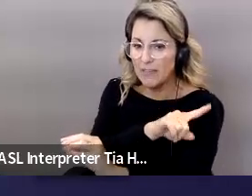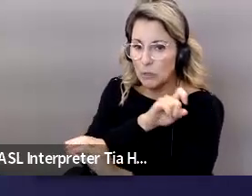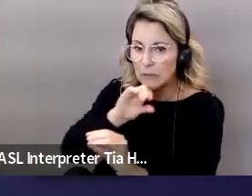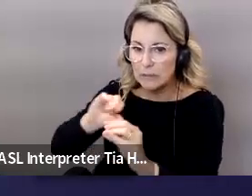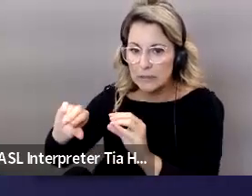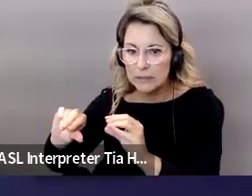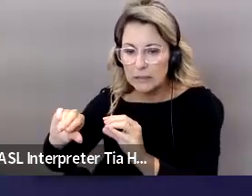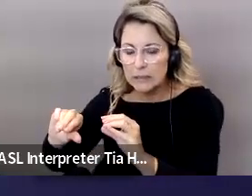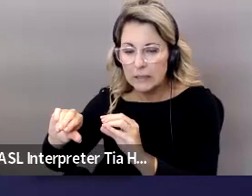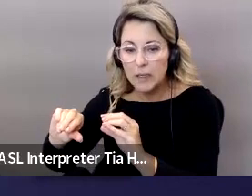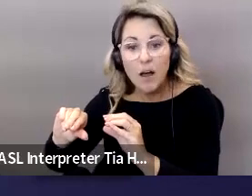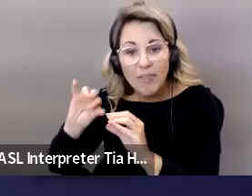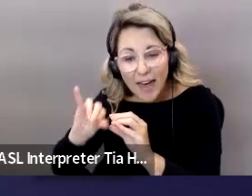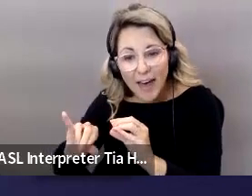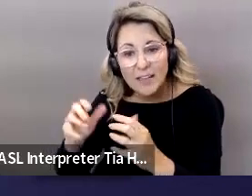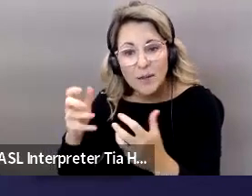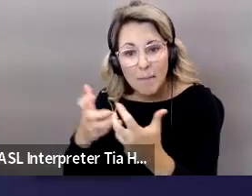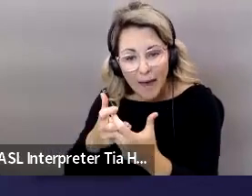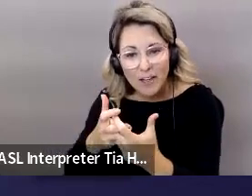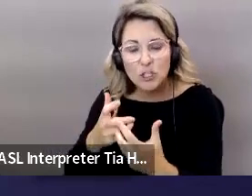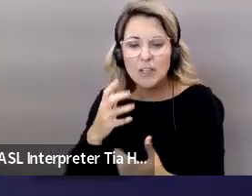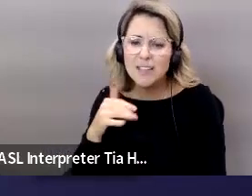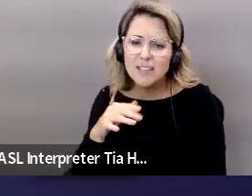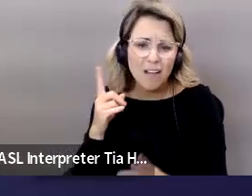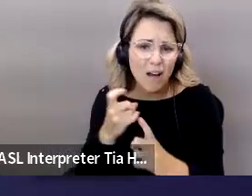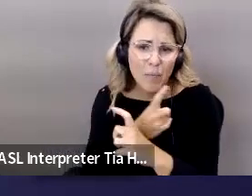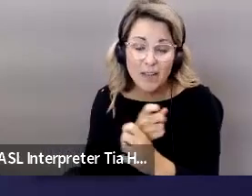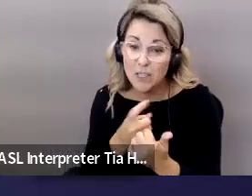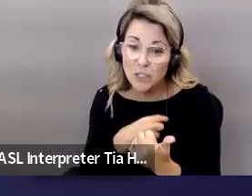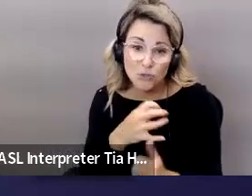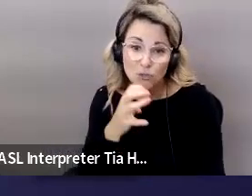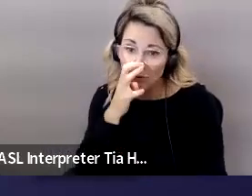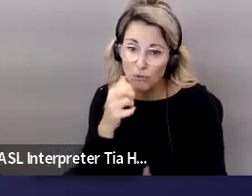difficult to arrange those matches because there are restrictions on how that money can be used,